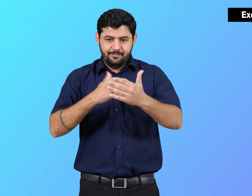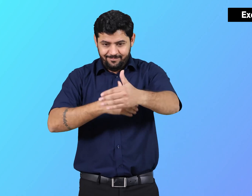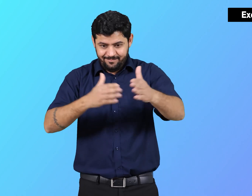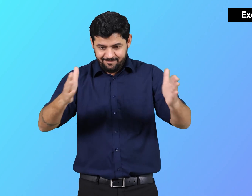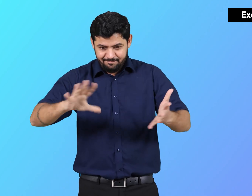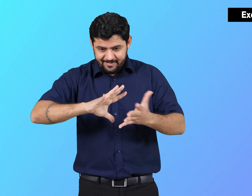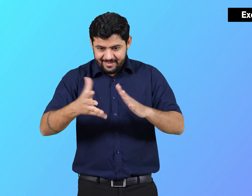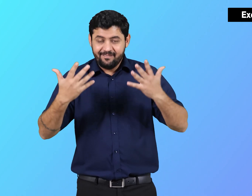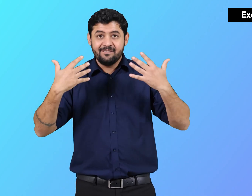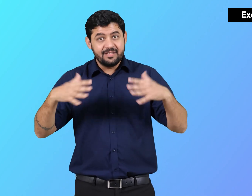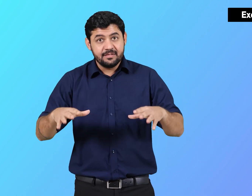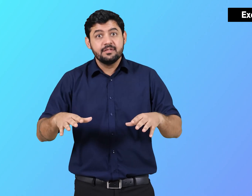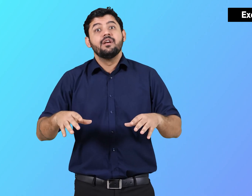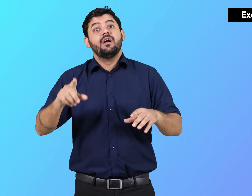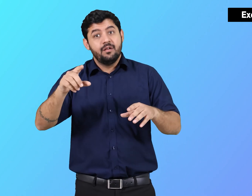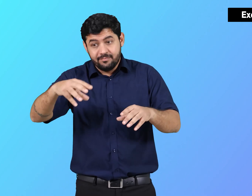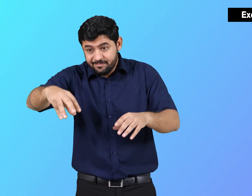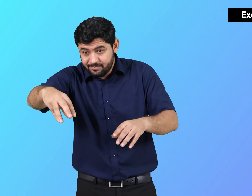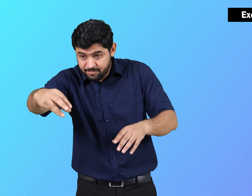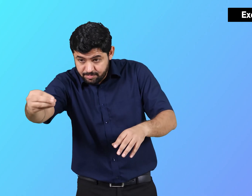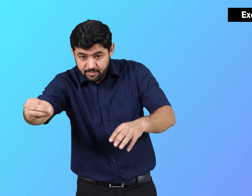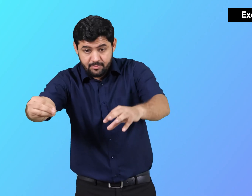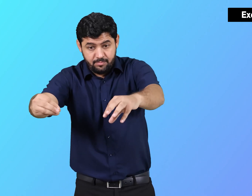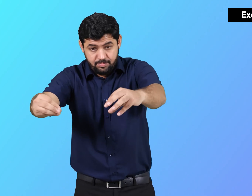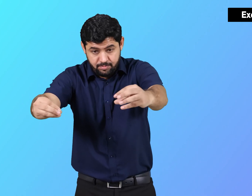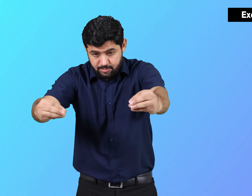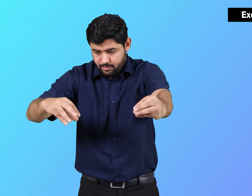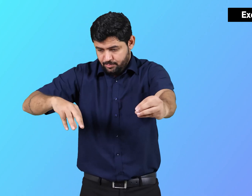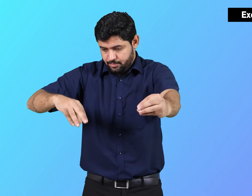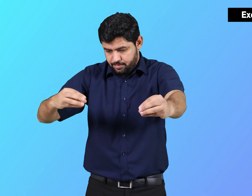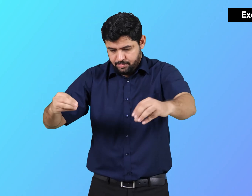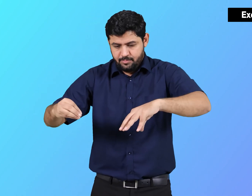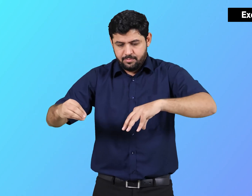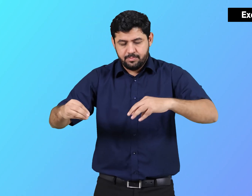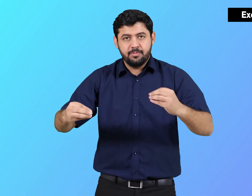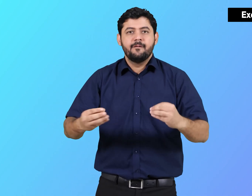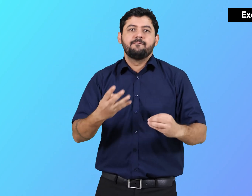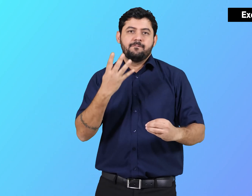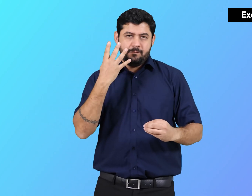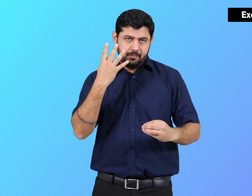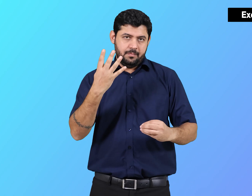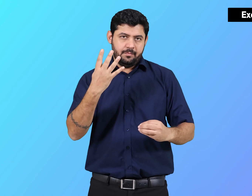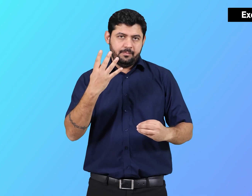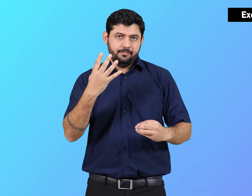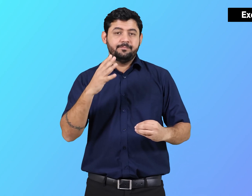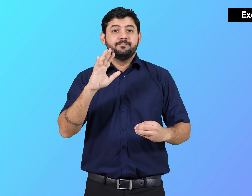There were four horns on the altar. There was one horn on each corner. These horns were joined together with the altar to make one piece.